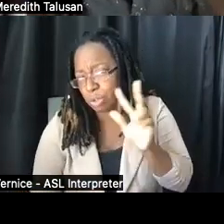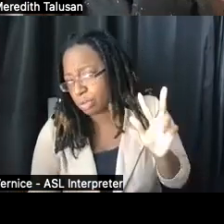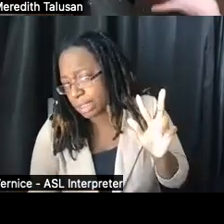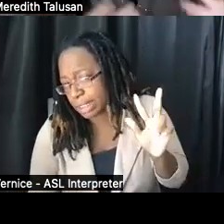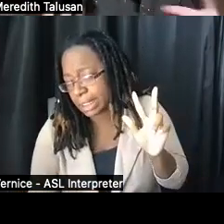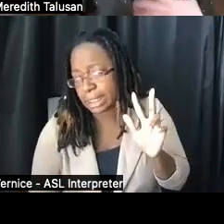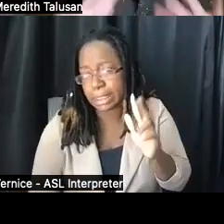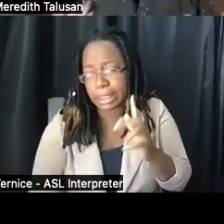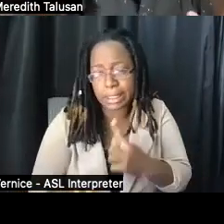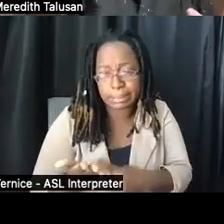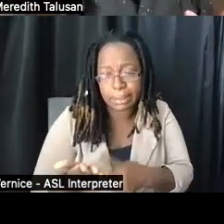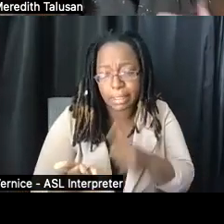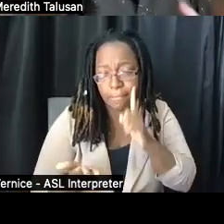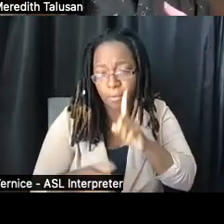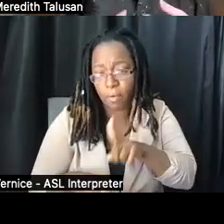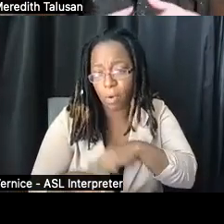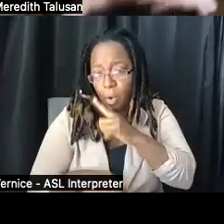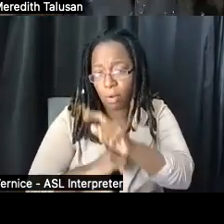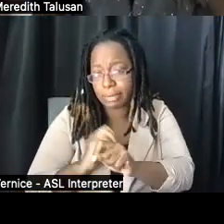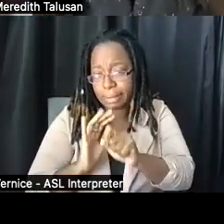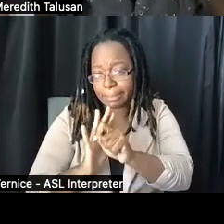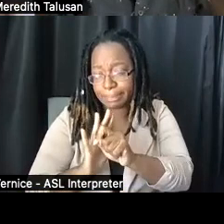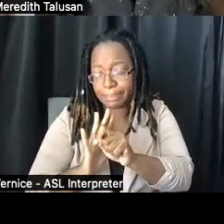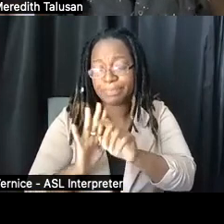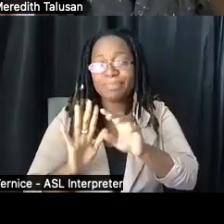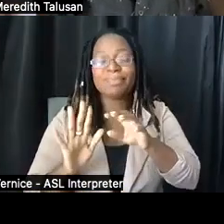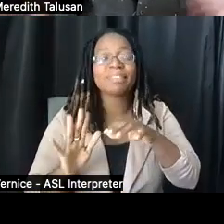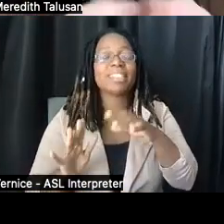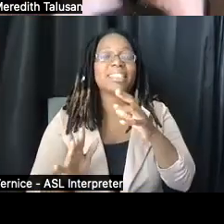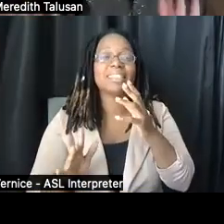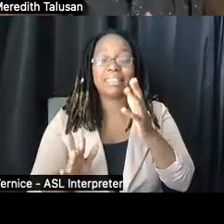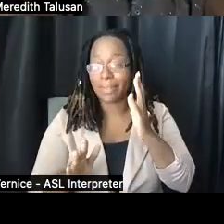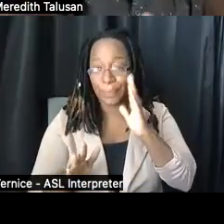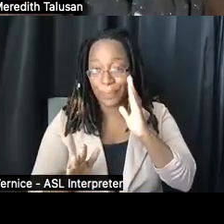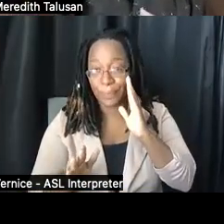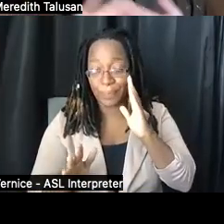you know, substantial conversations for lengthy periods of time because I know